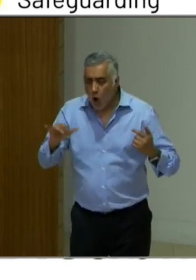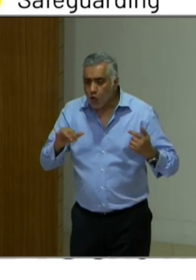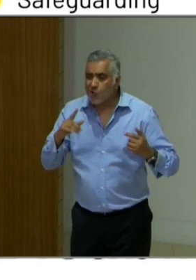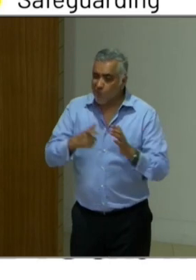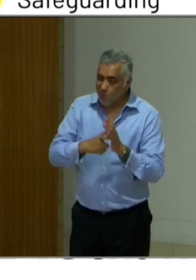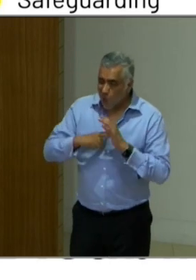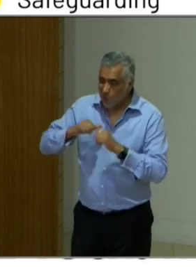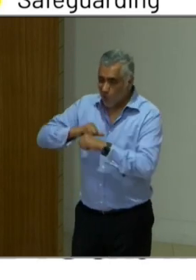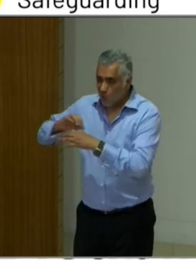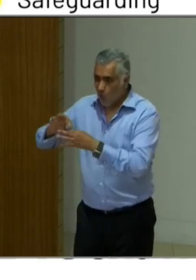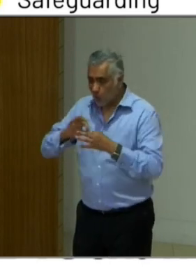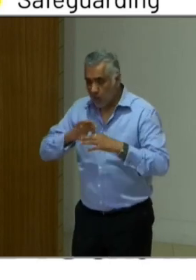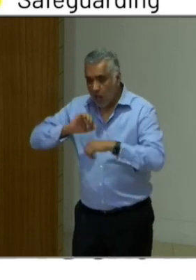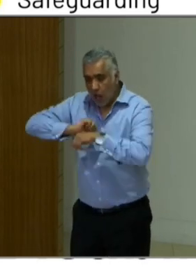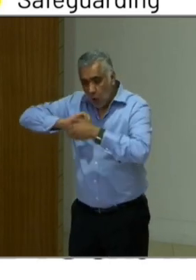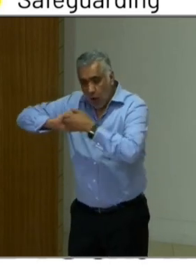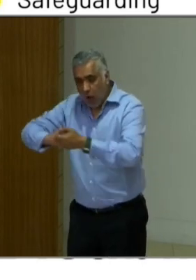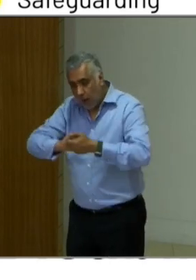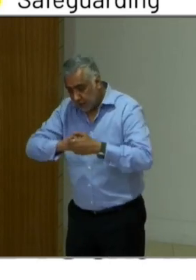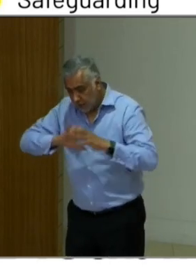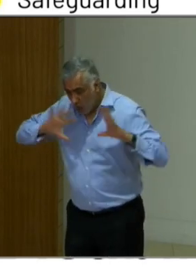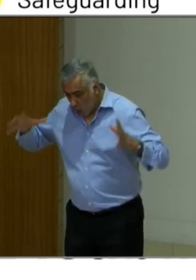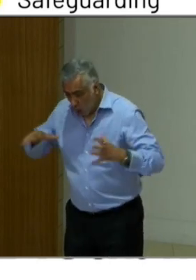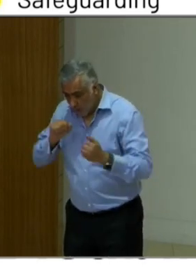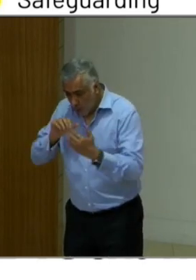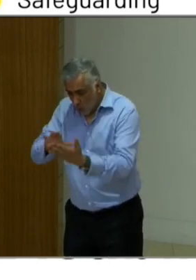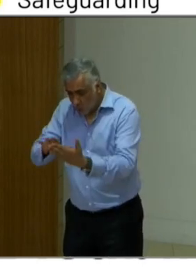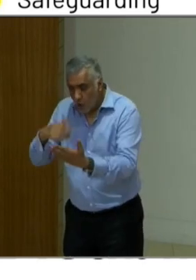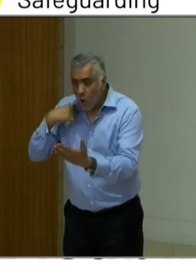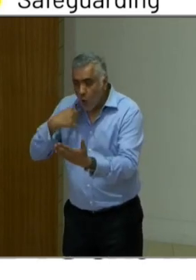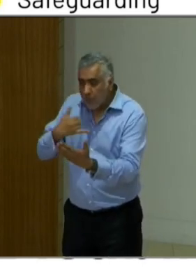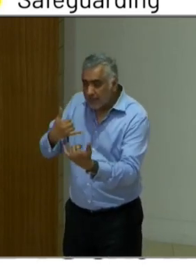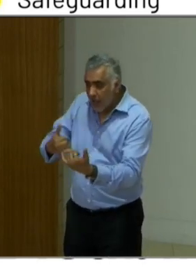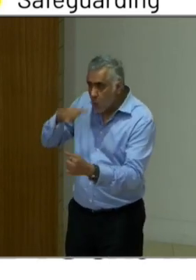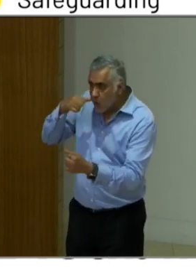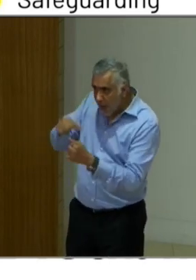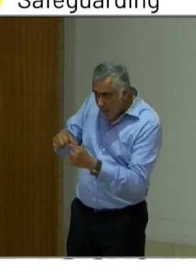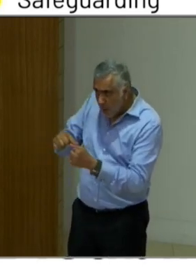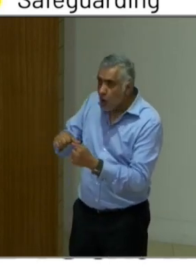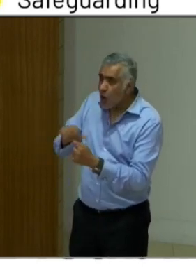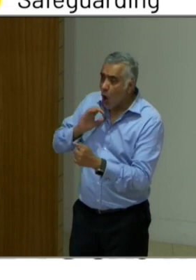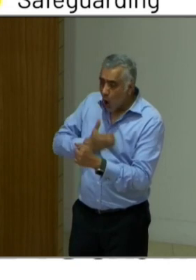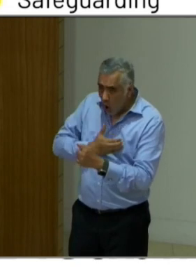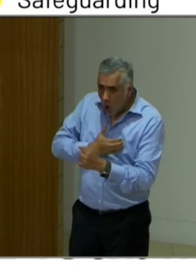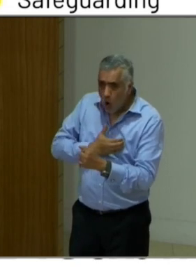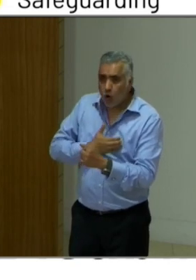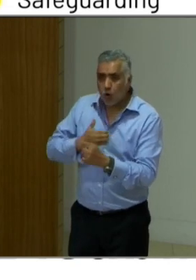and collaborative approach to be effective, we must now keep in mind how thoroughly complete this approach